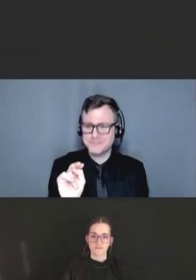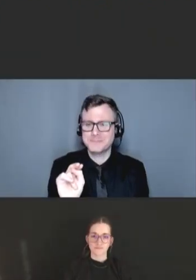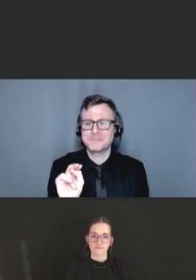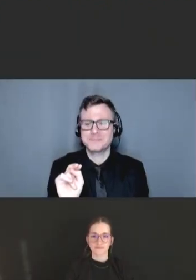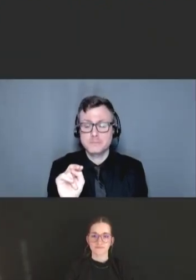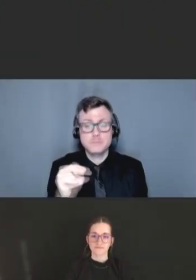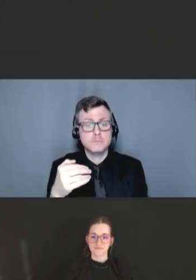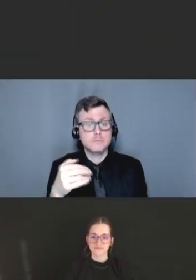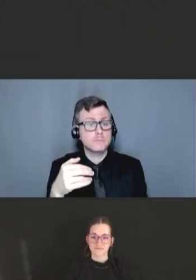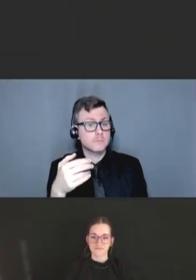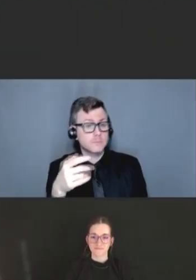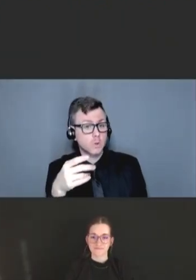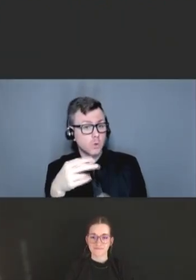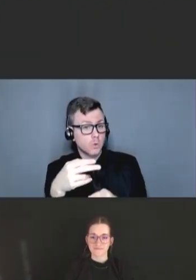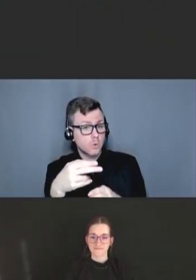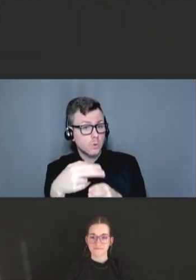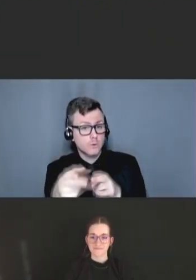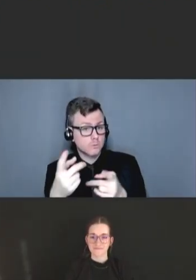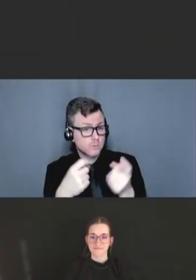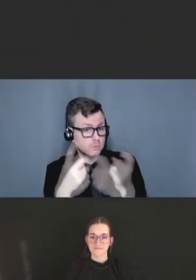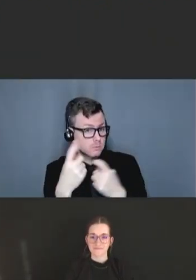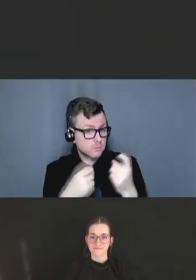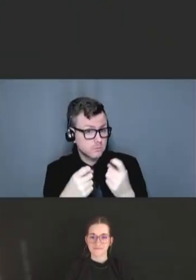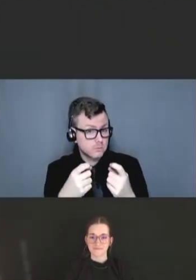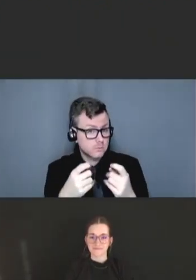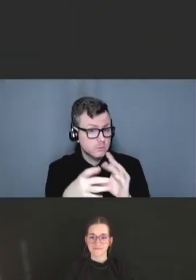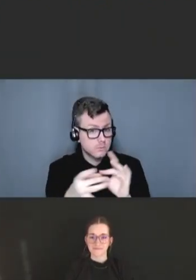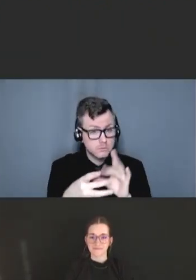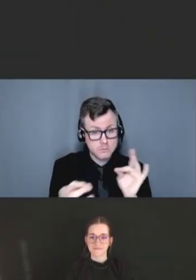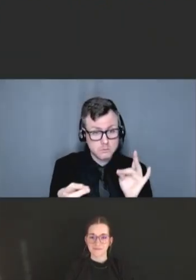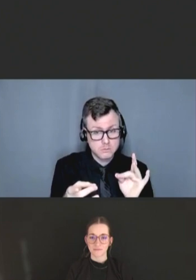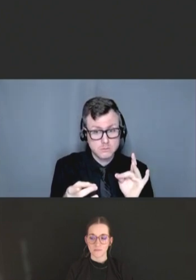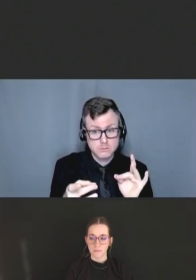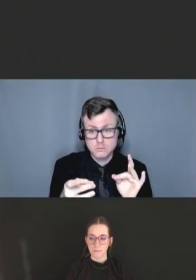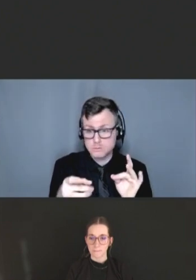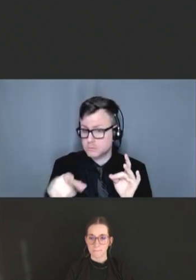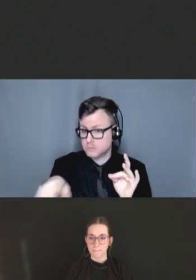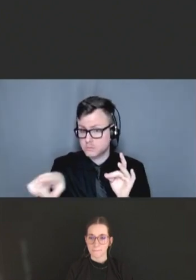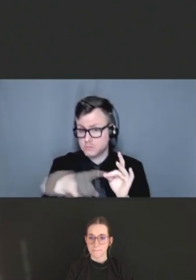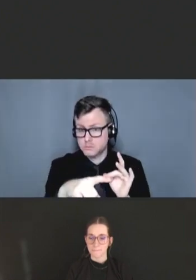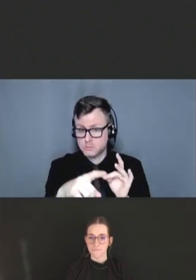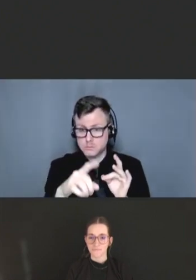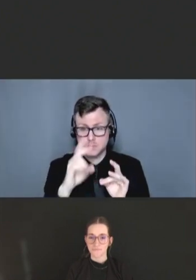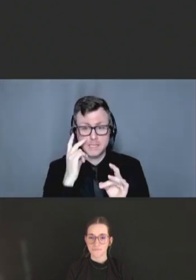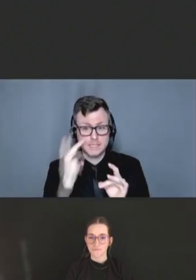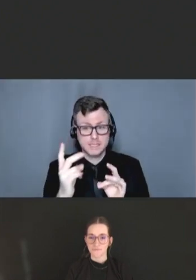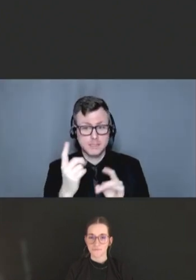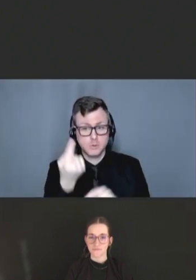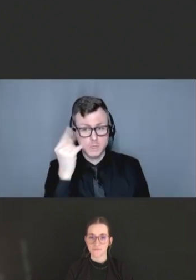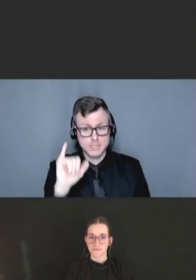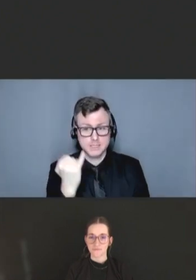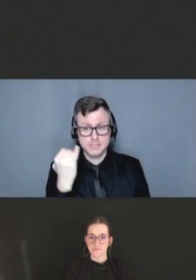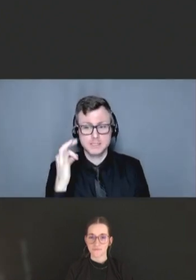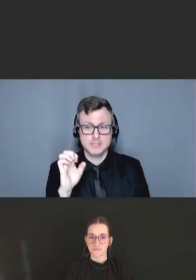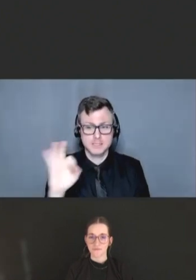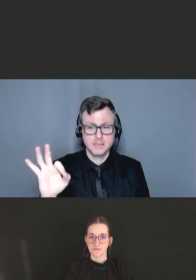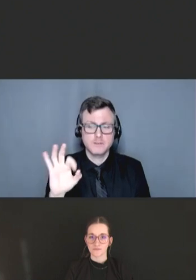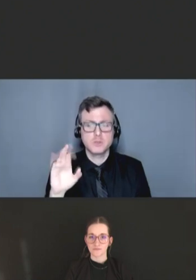We have any quick questions or comments from those on the line. I do see one from Jeff Duchin in the chat.